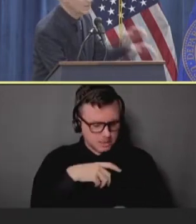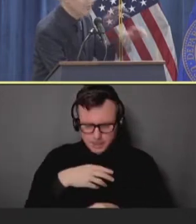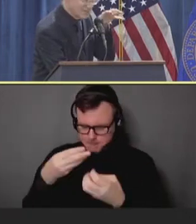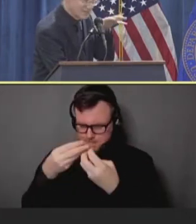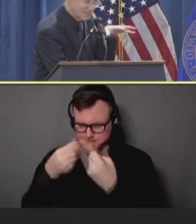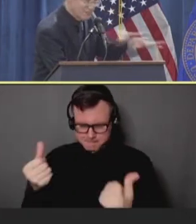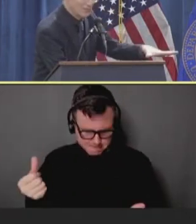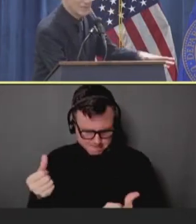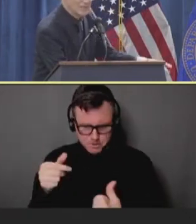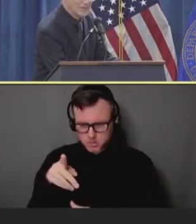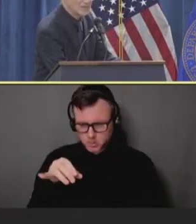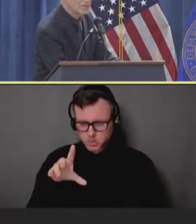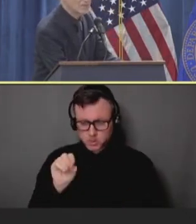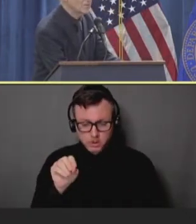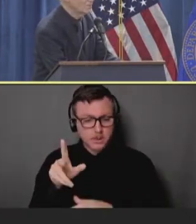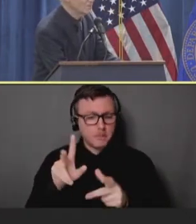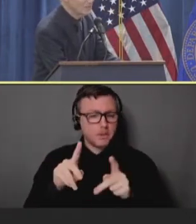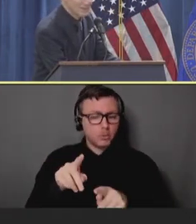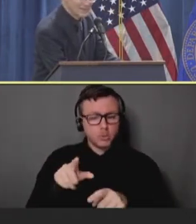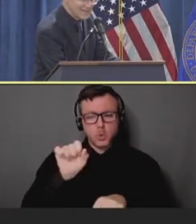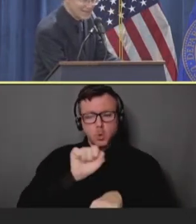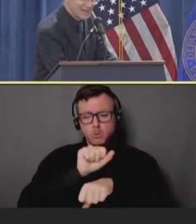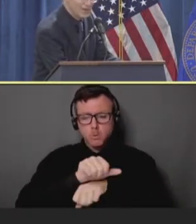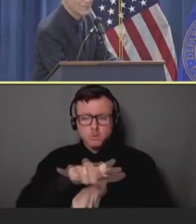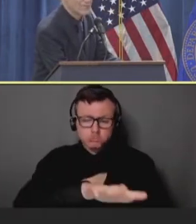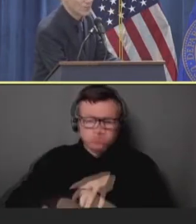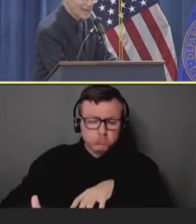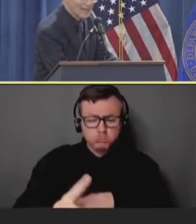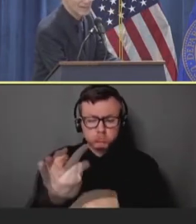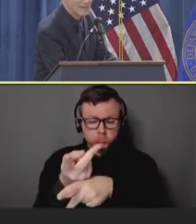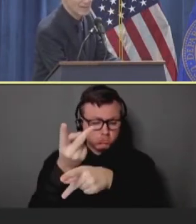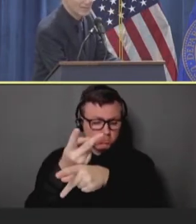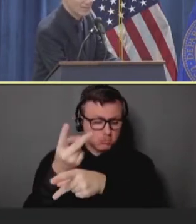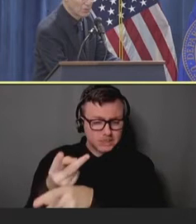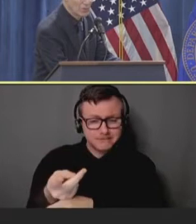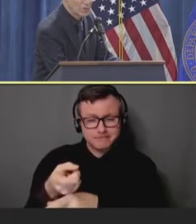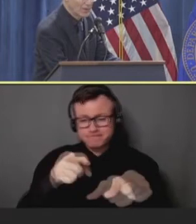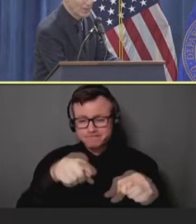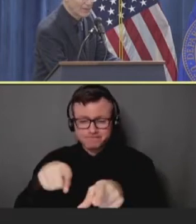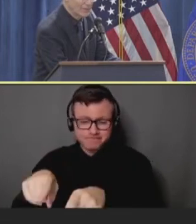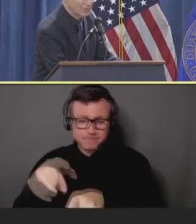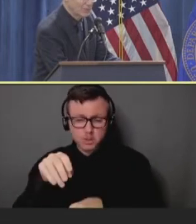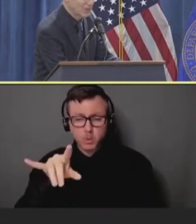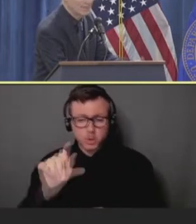is the people in the field taking care of the reality of the polio eradication program